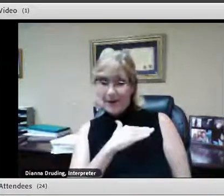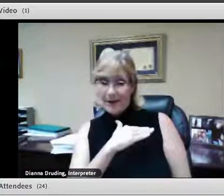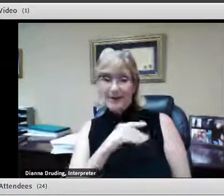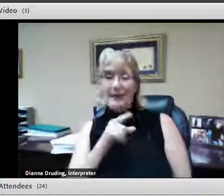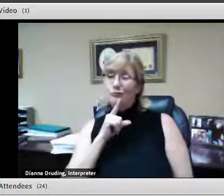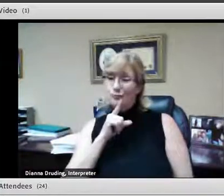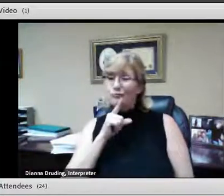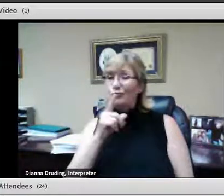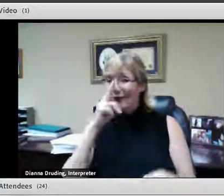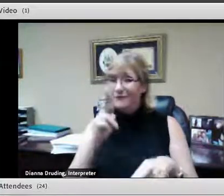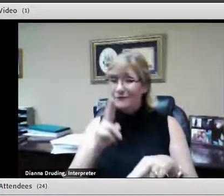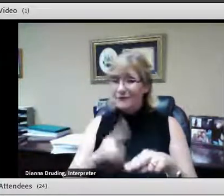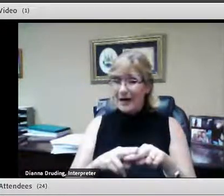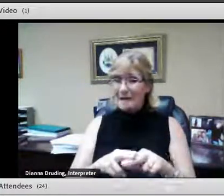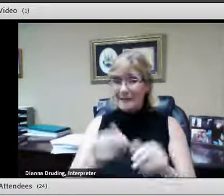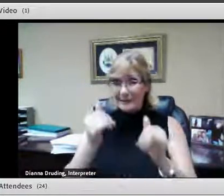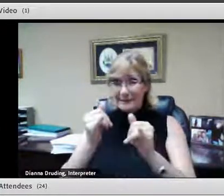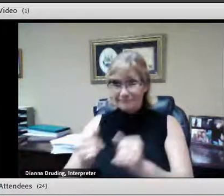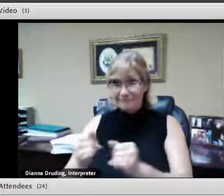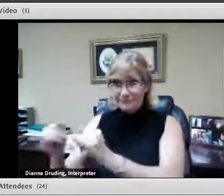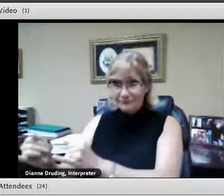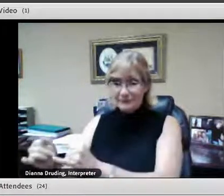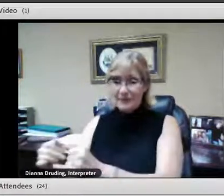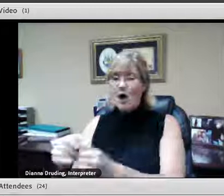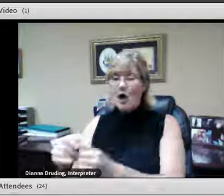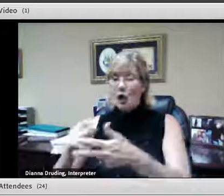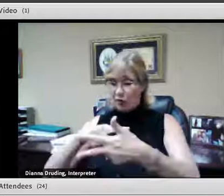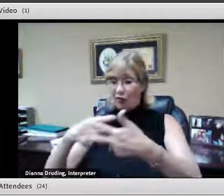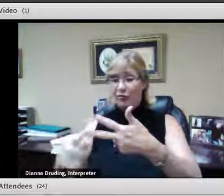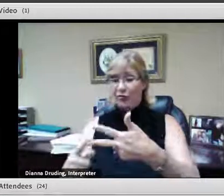Each participant writes three sentences about themselves,